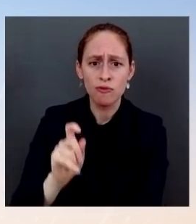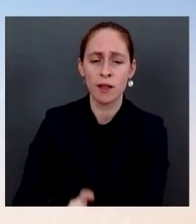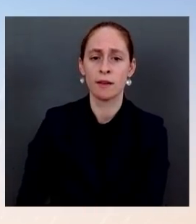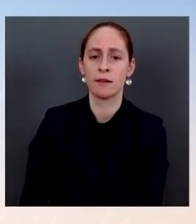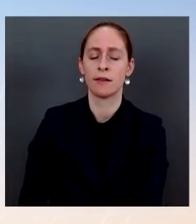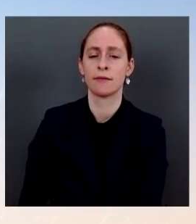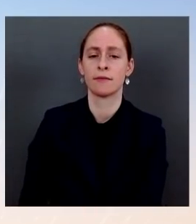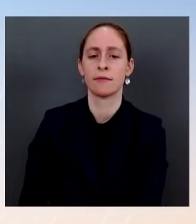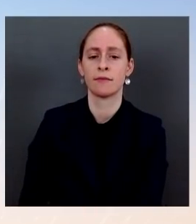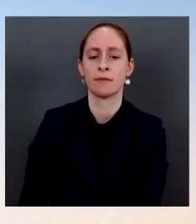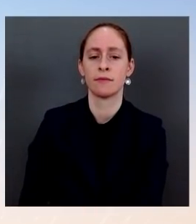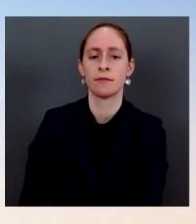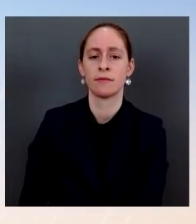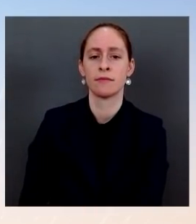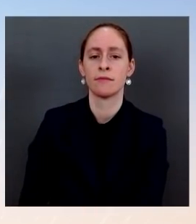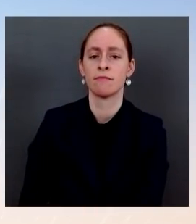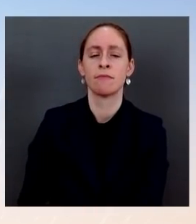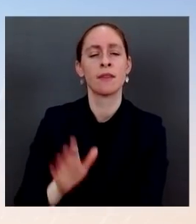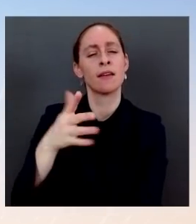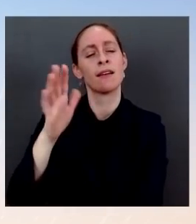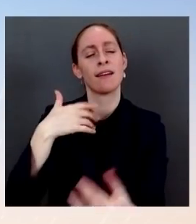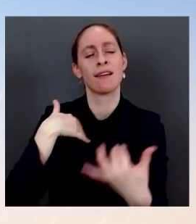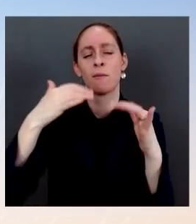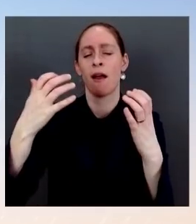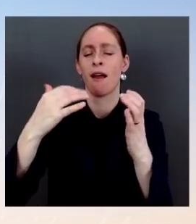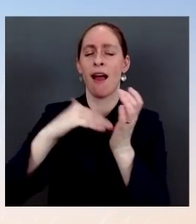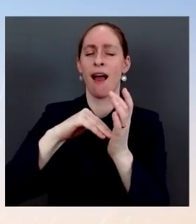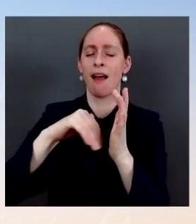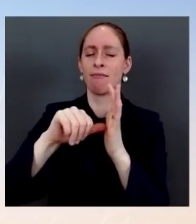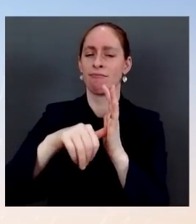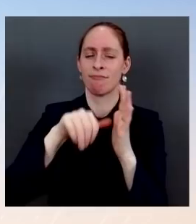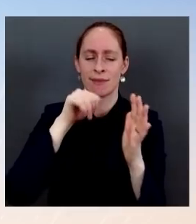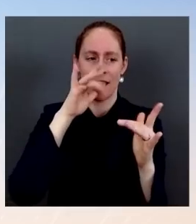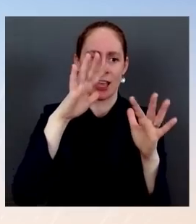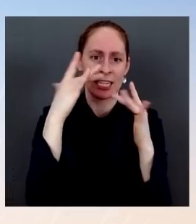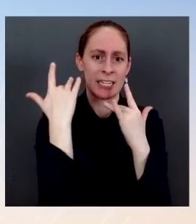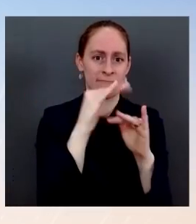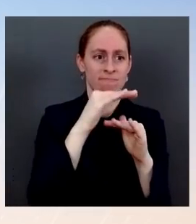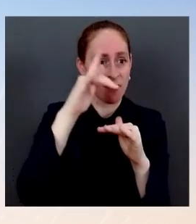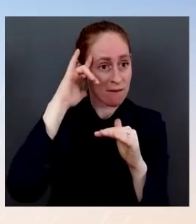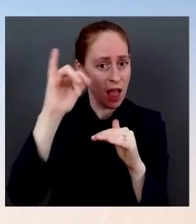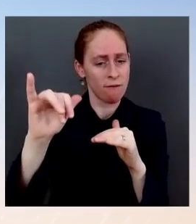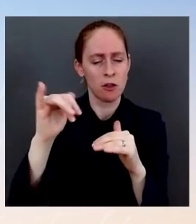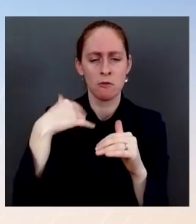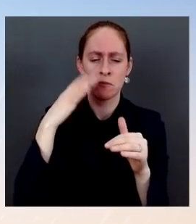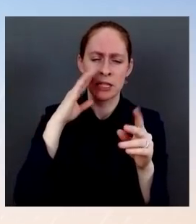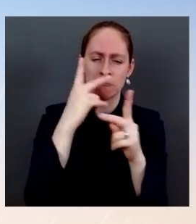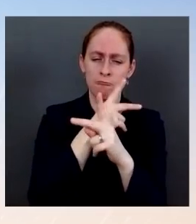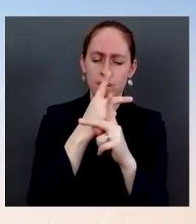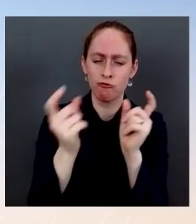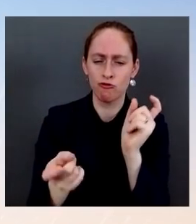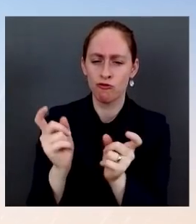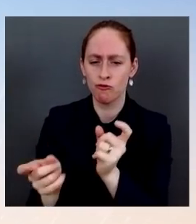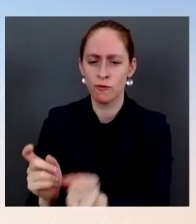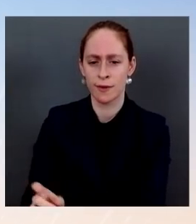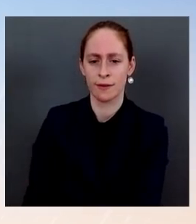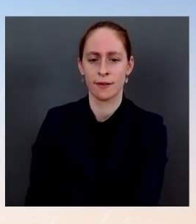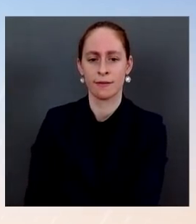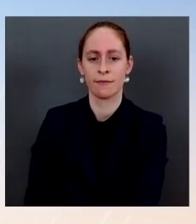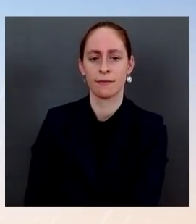The Press: Yes. I wanted to ask: I guess, the government contracts for the 500 million tests specify that they would be for the January to March period.